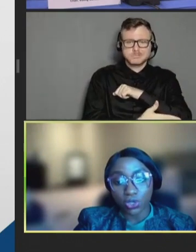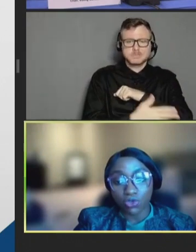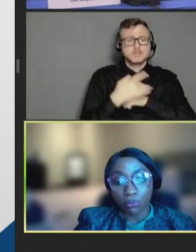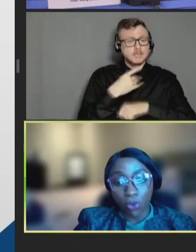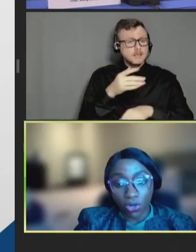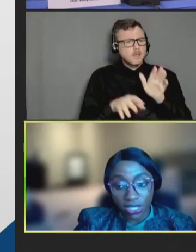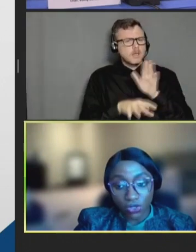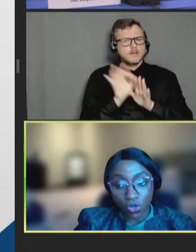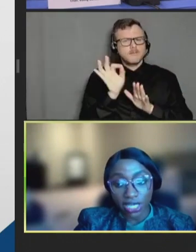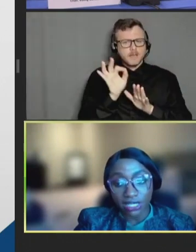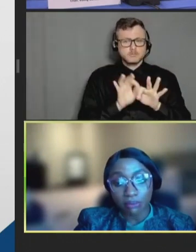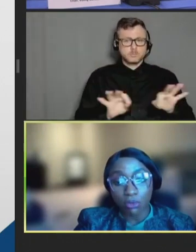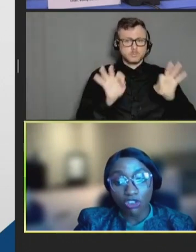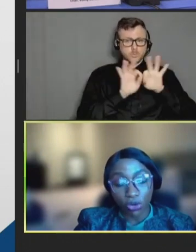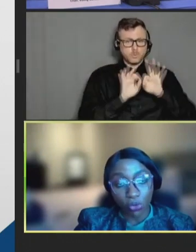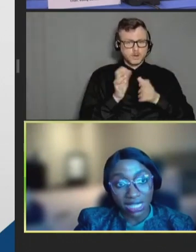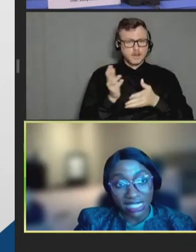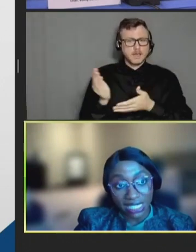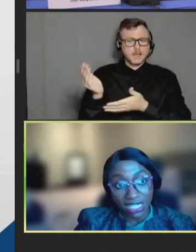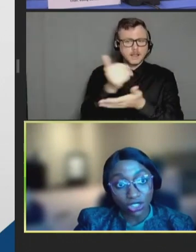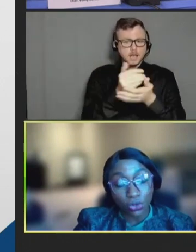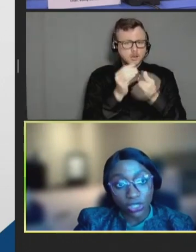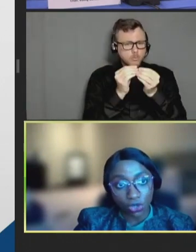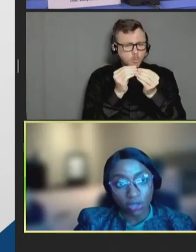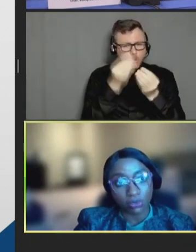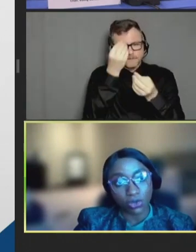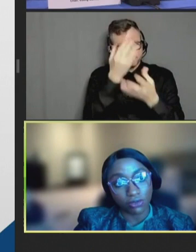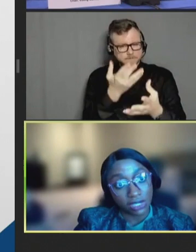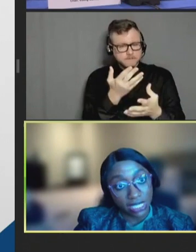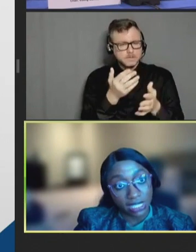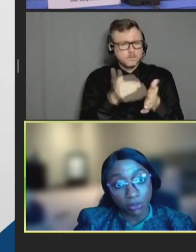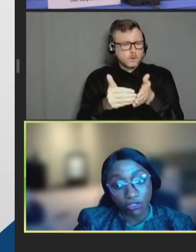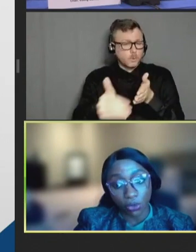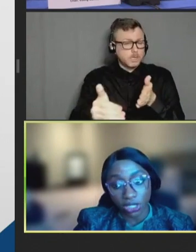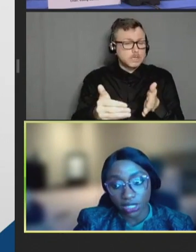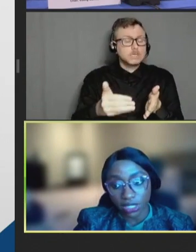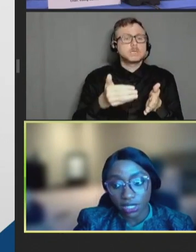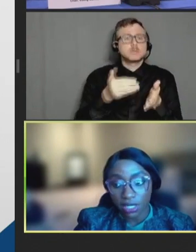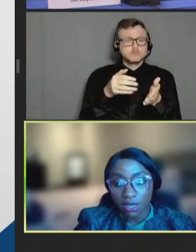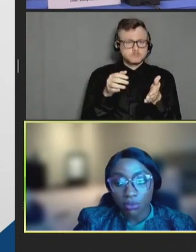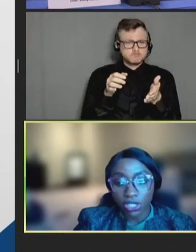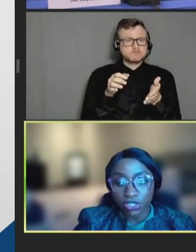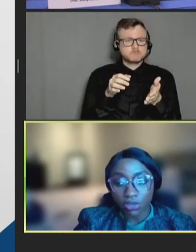was important to collect more frequently data -- not only to collect data more frequently, but in